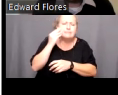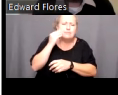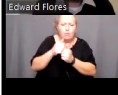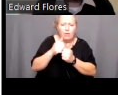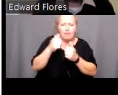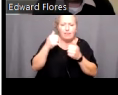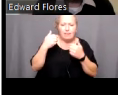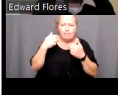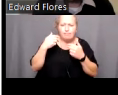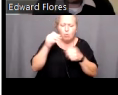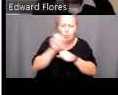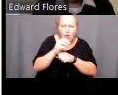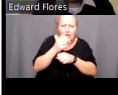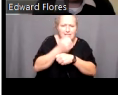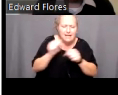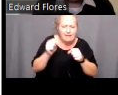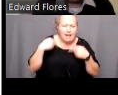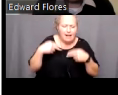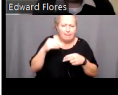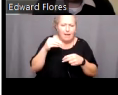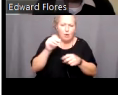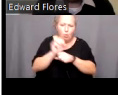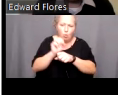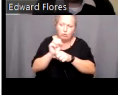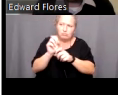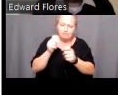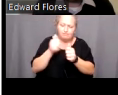such as employer compliance with the California heat standard or